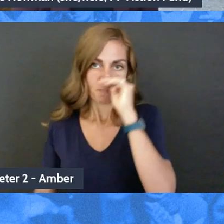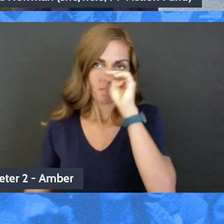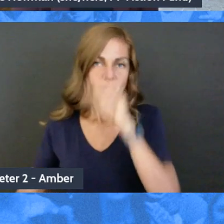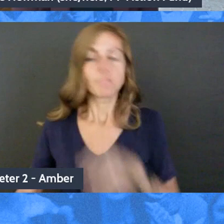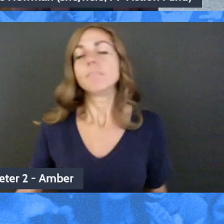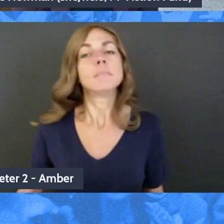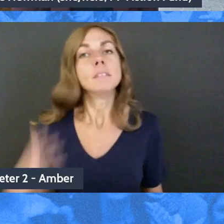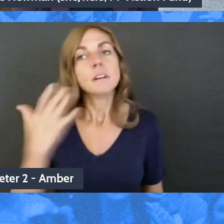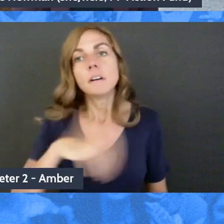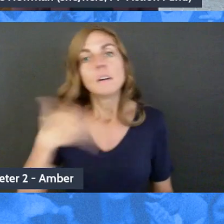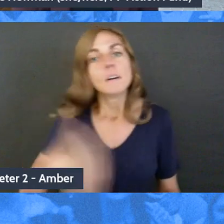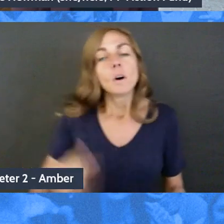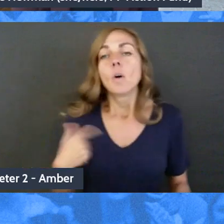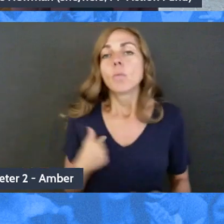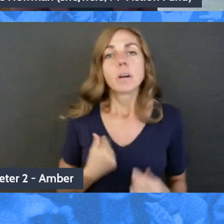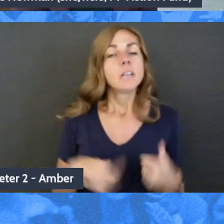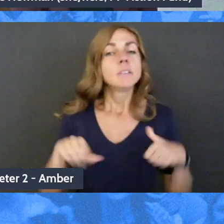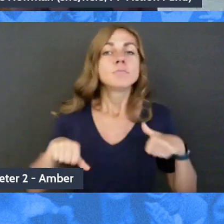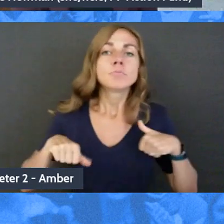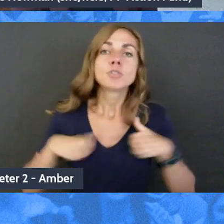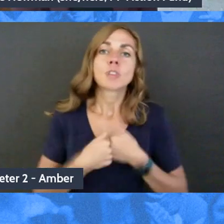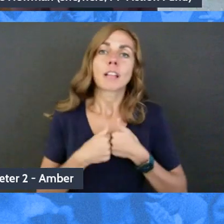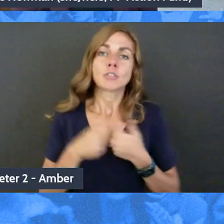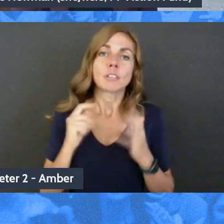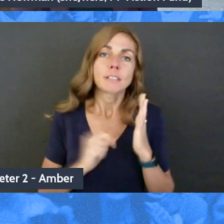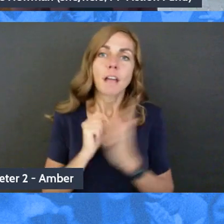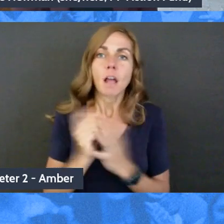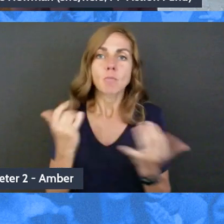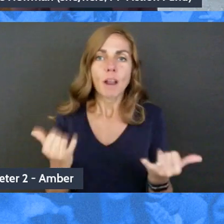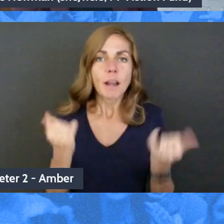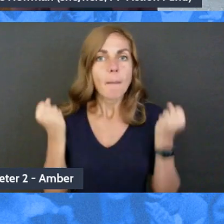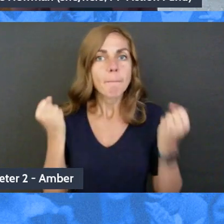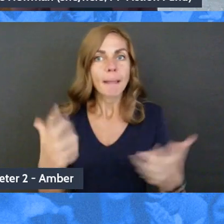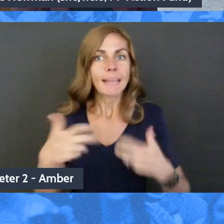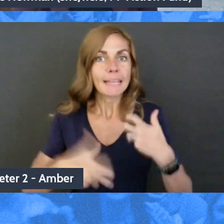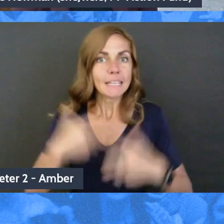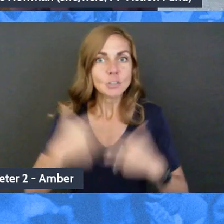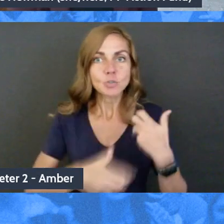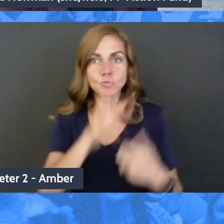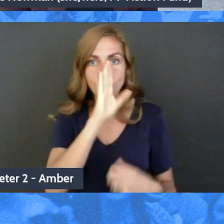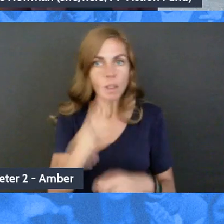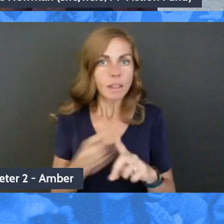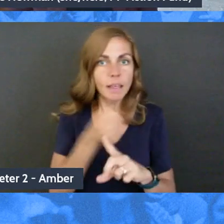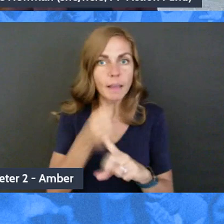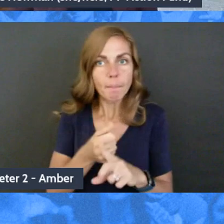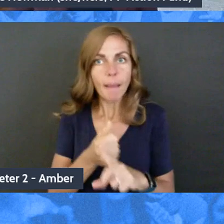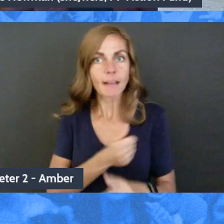where there are so many issues that are directly impacting the lives of women and their families.